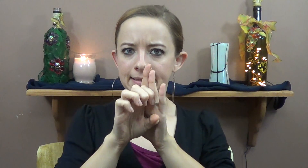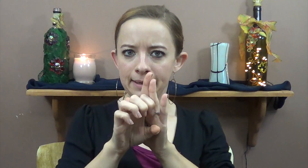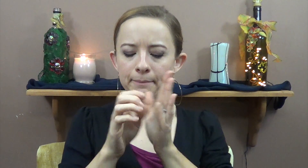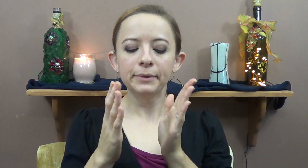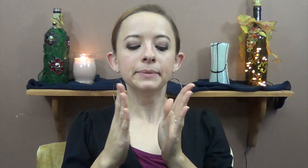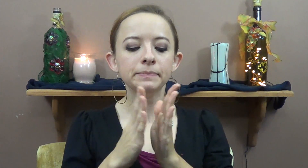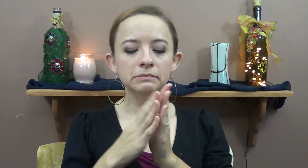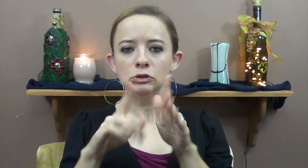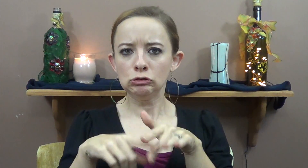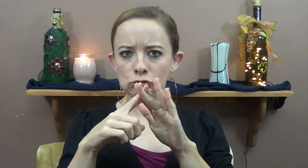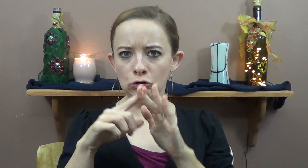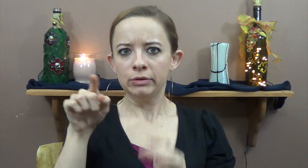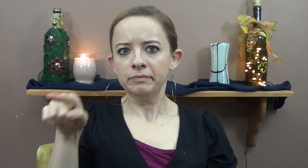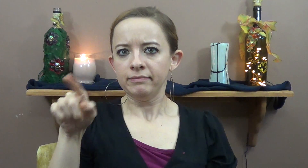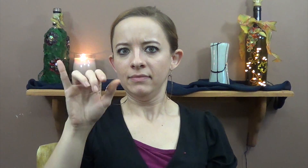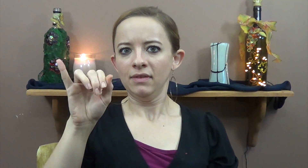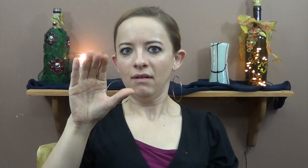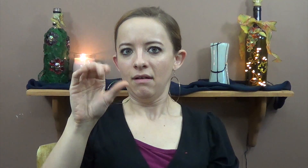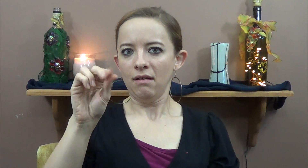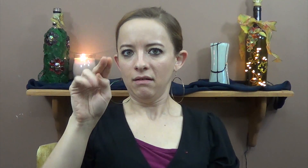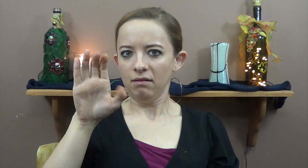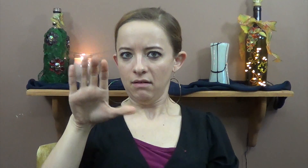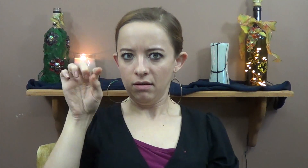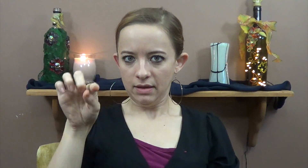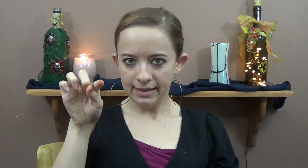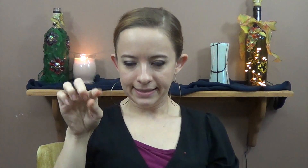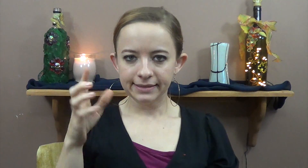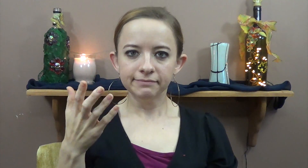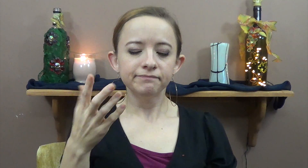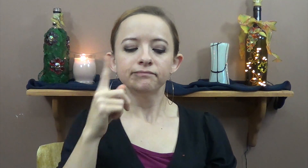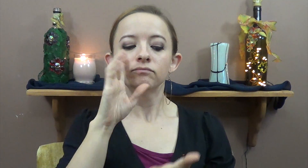There's a meaning. I'm going to give you some examples. So we're going to start with the